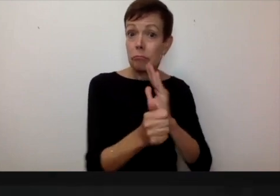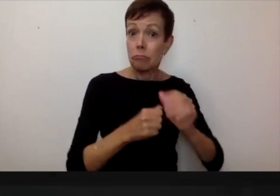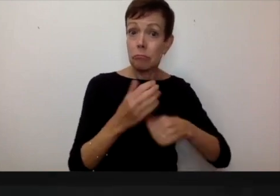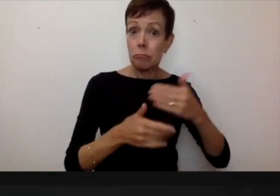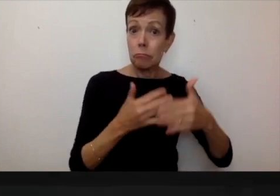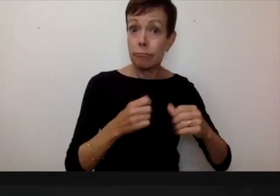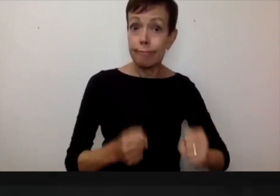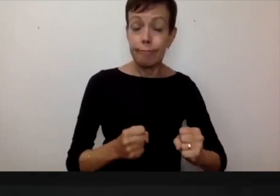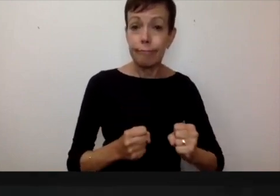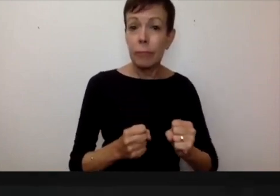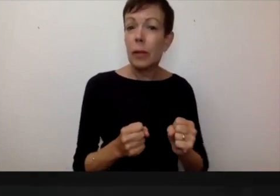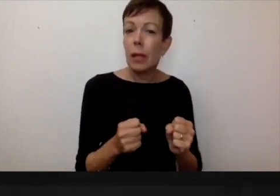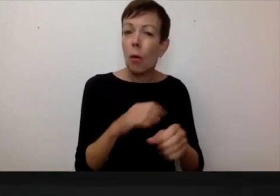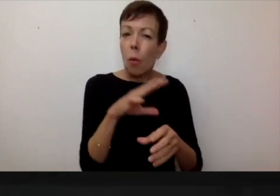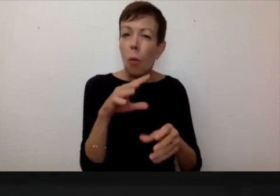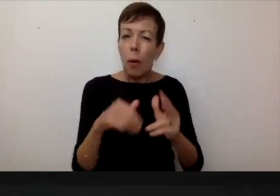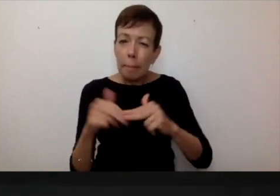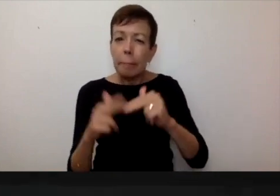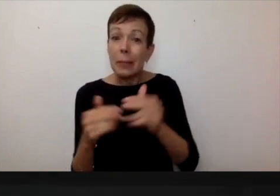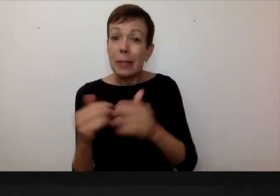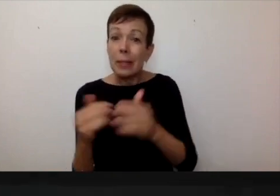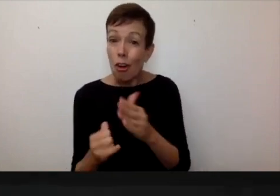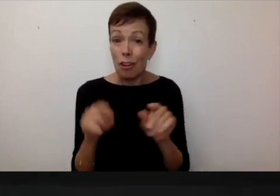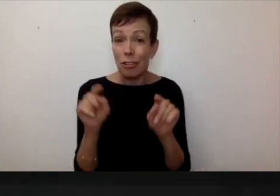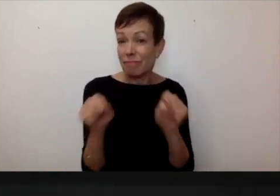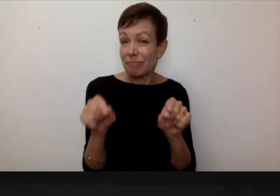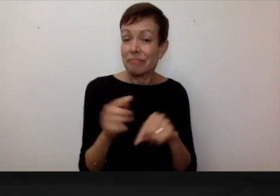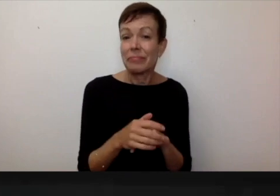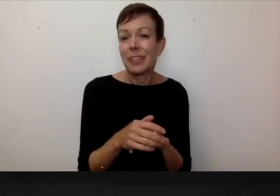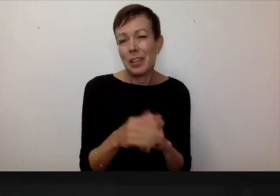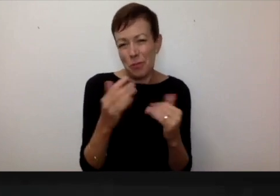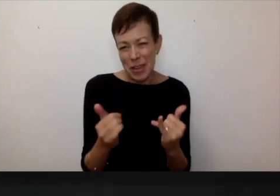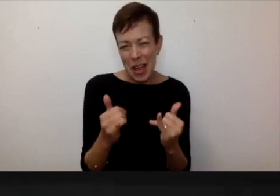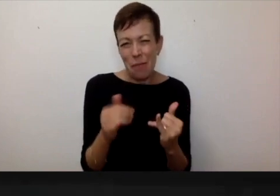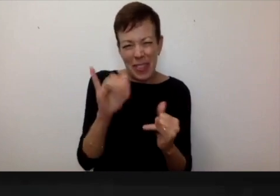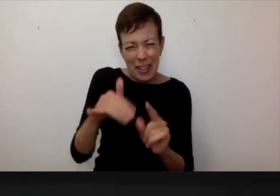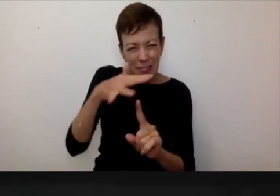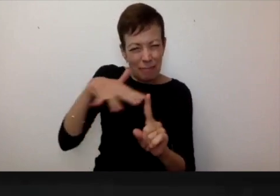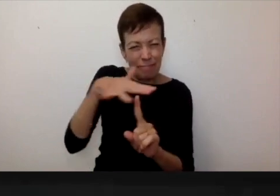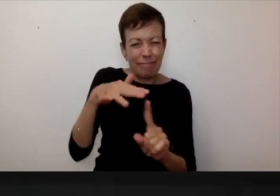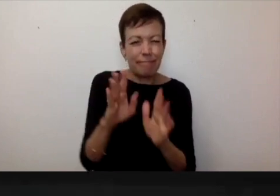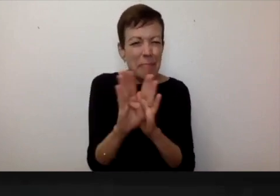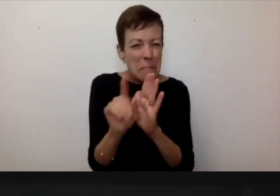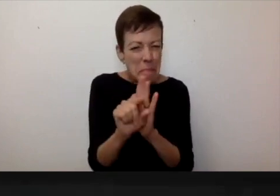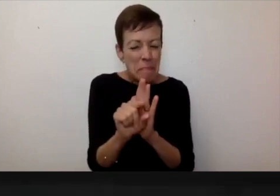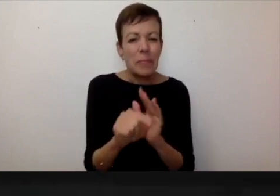and so it's in that context that i share with you our story of the 2019 individual artist grant investment program